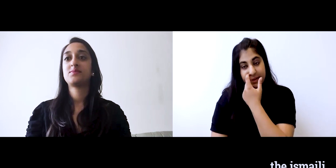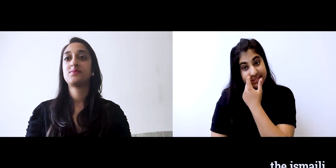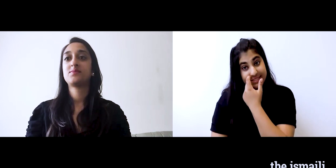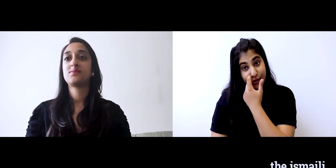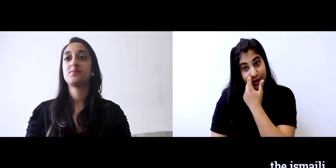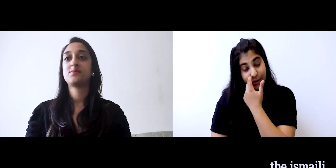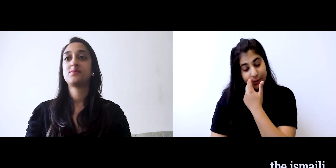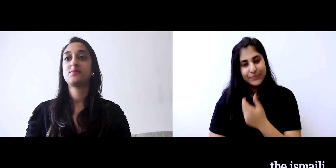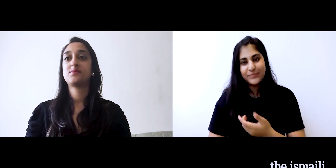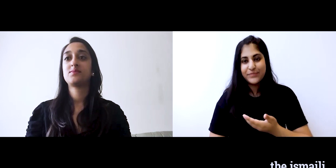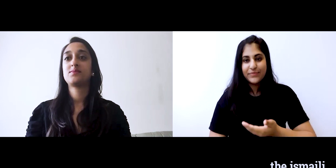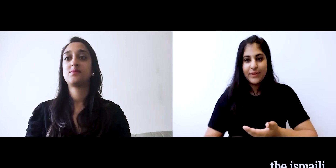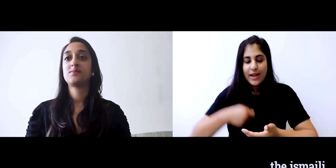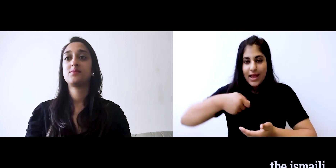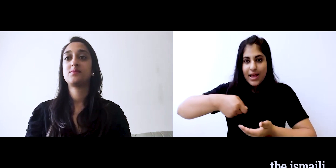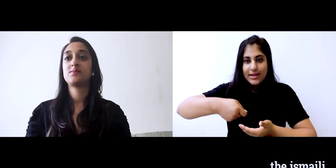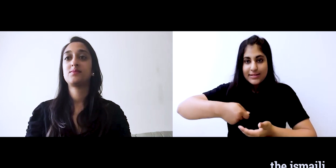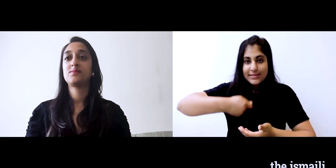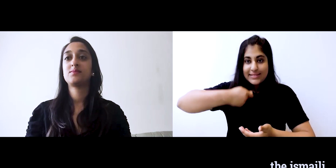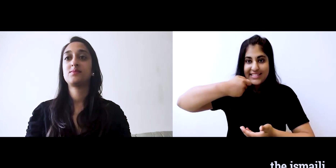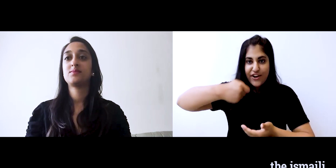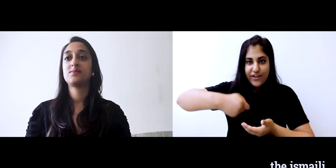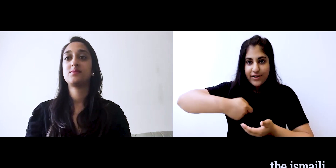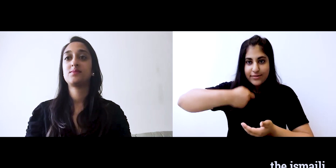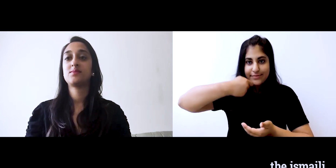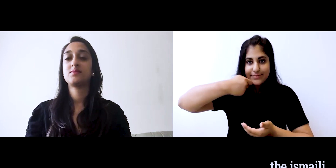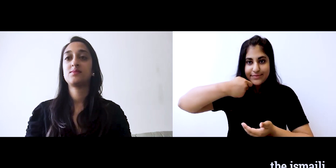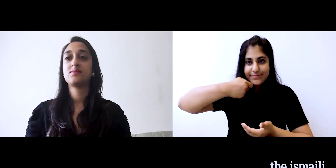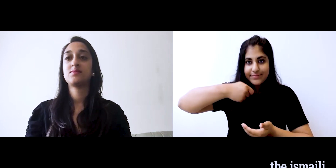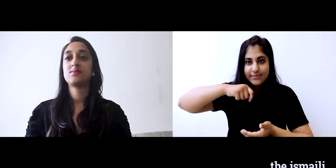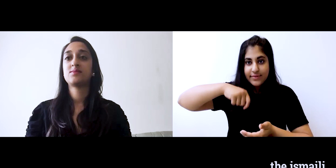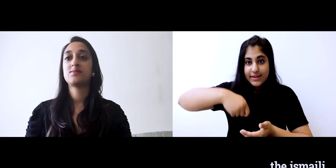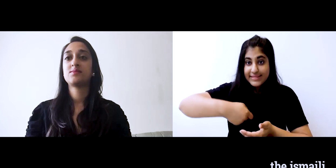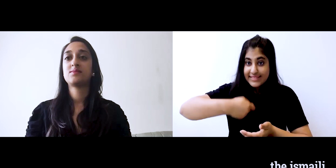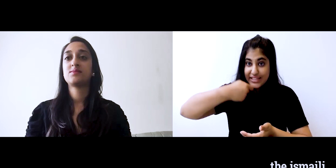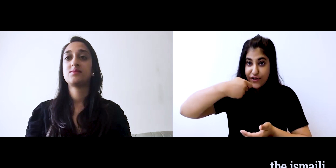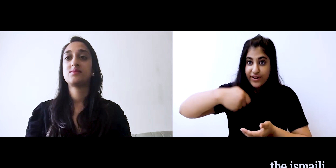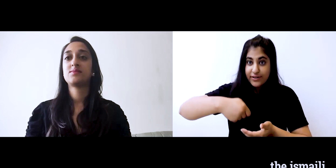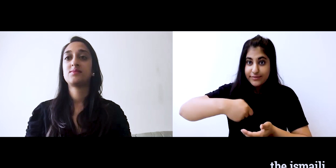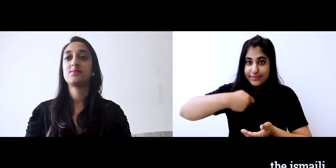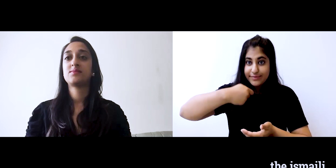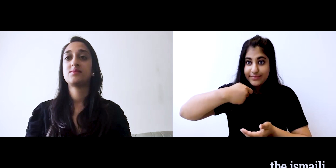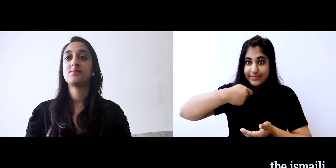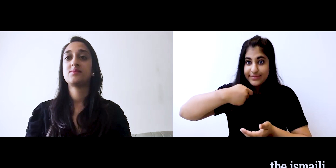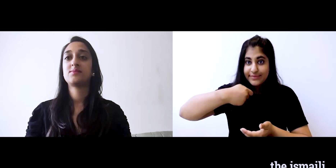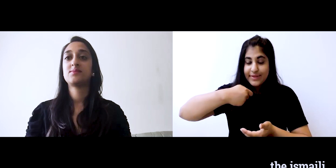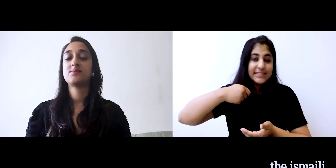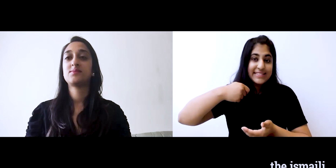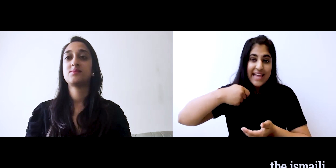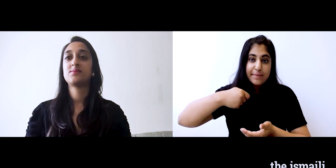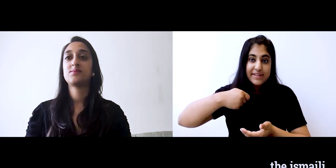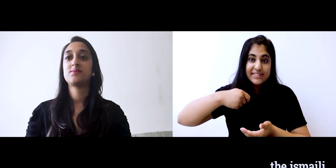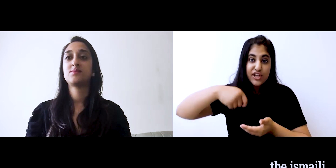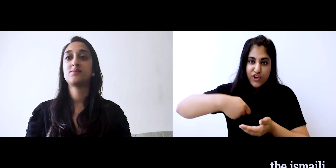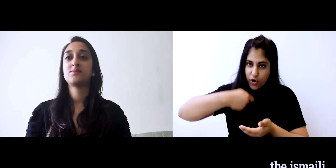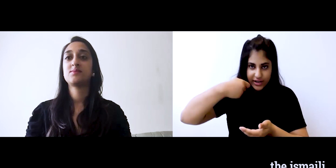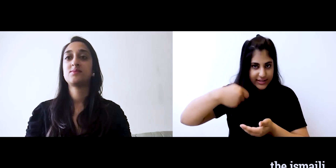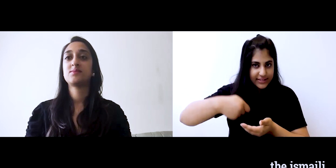Cereal, cereal, cereal The same as yoghurt